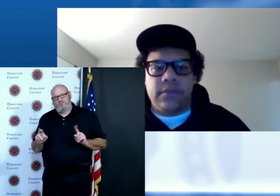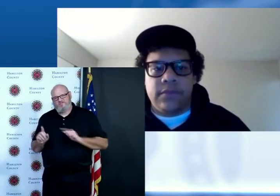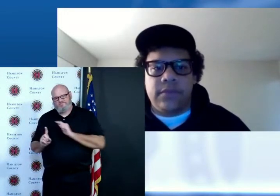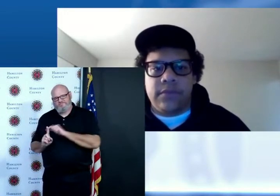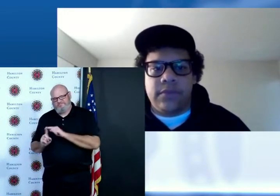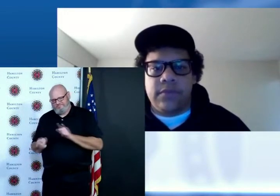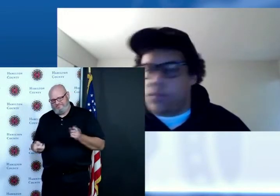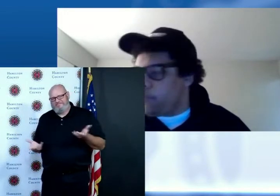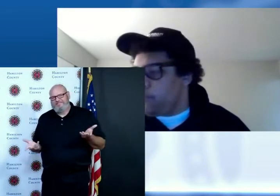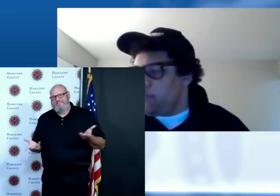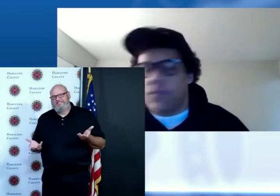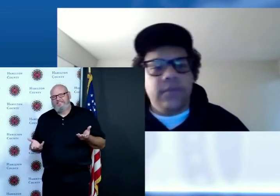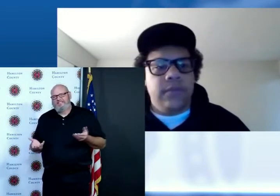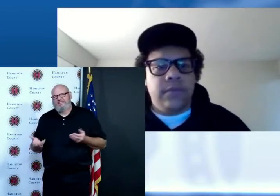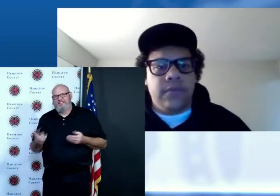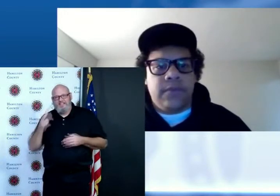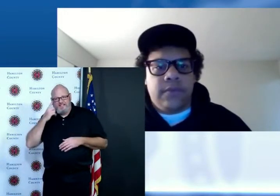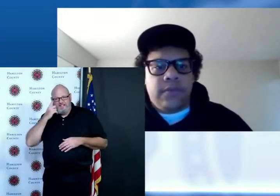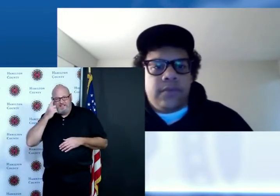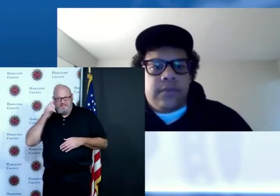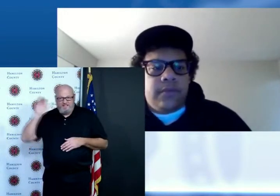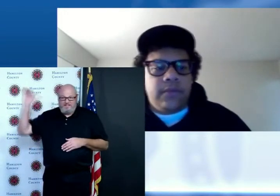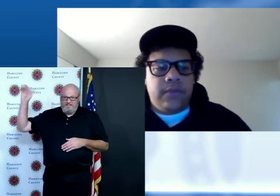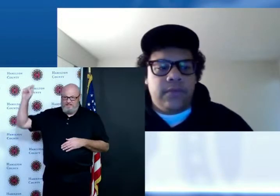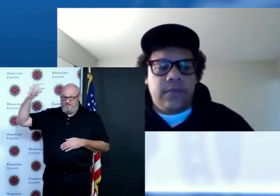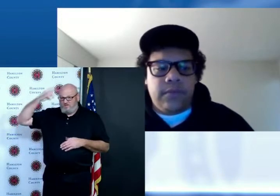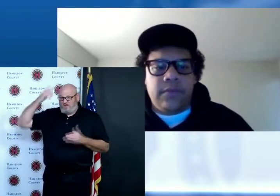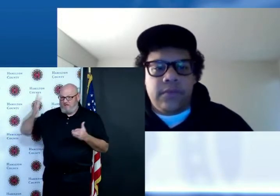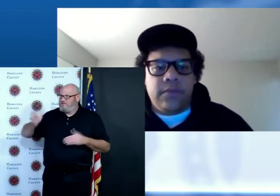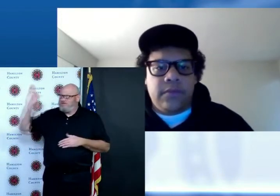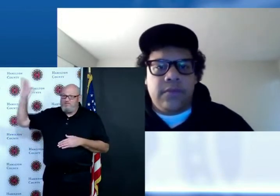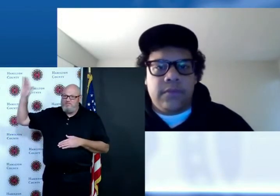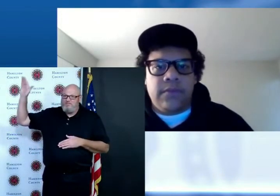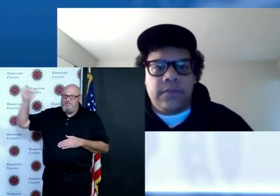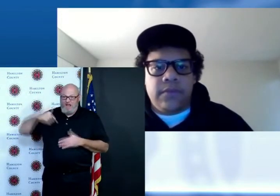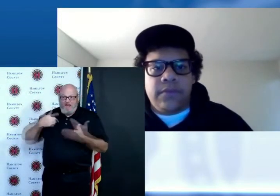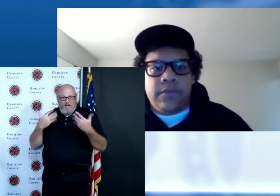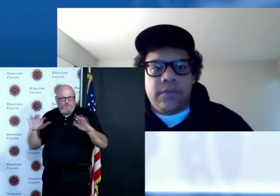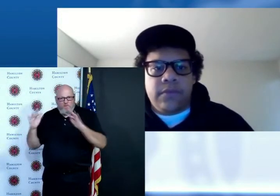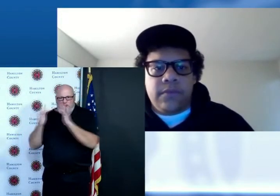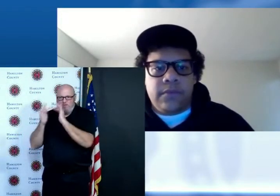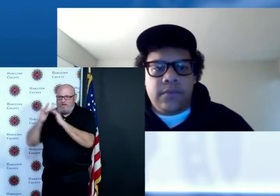Governor and I've reached out to the Governor already and will continue to reach out you know